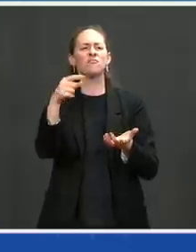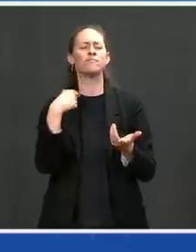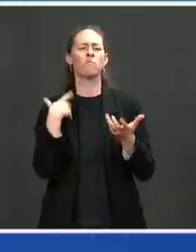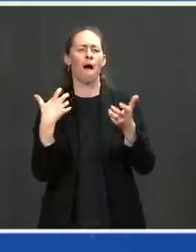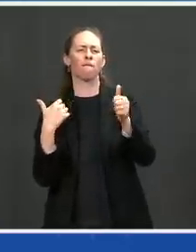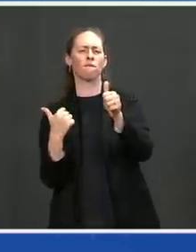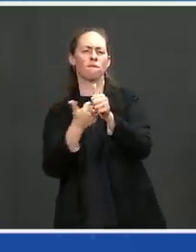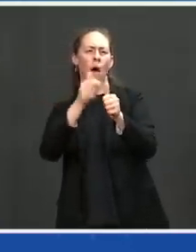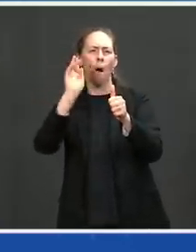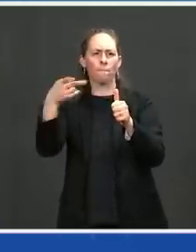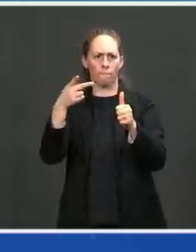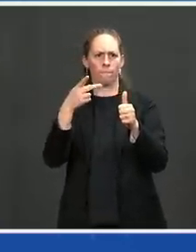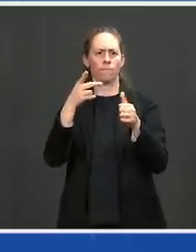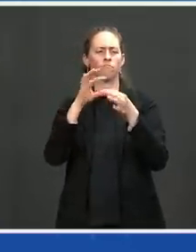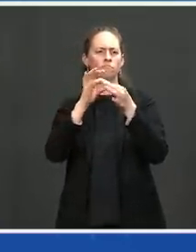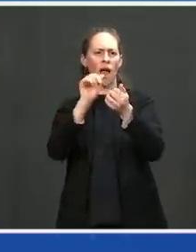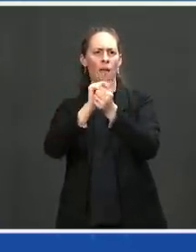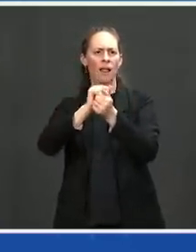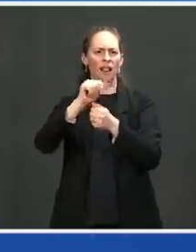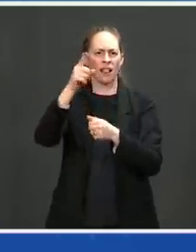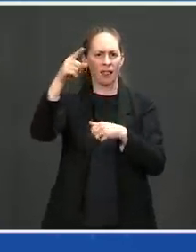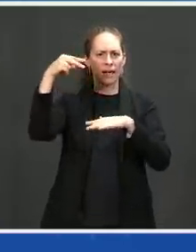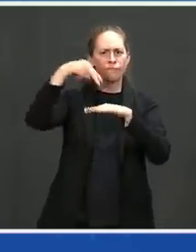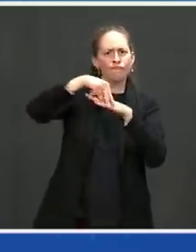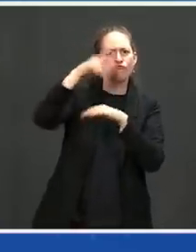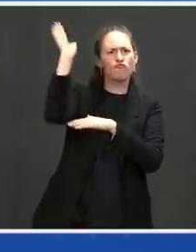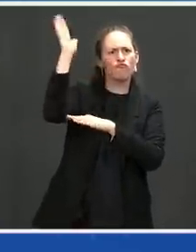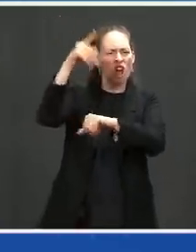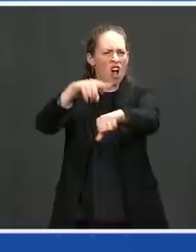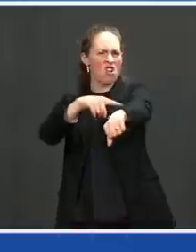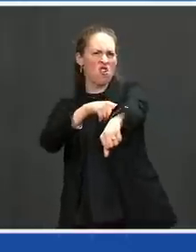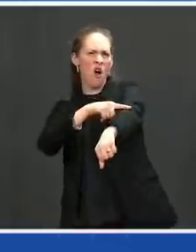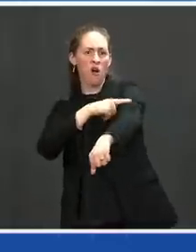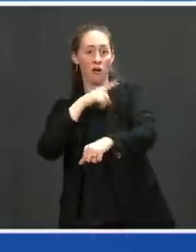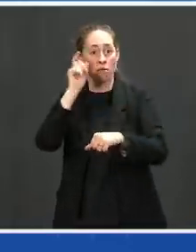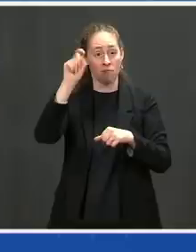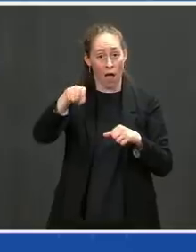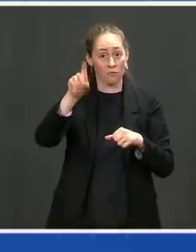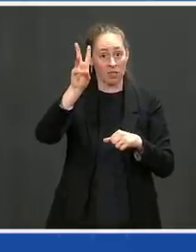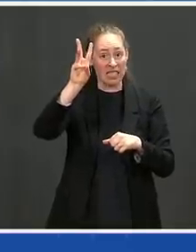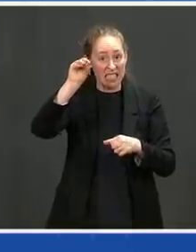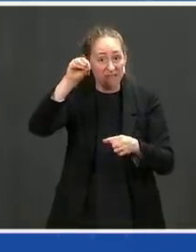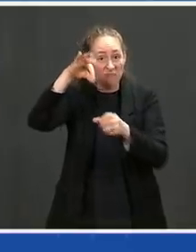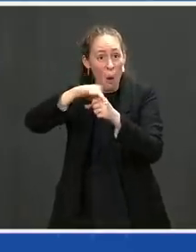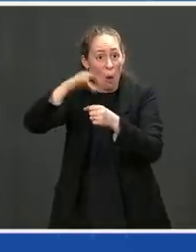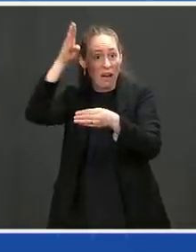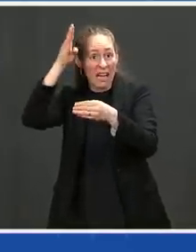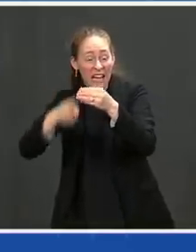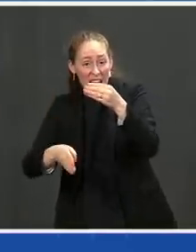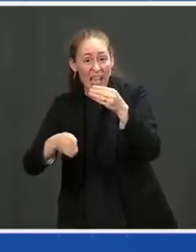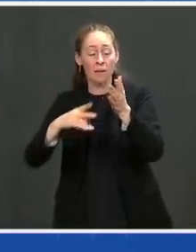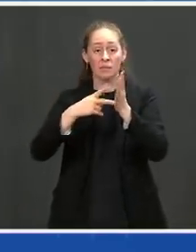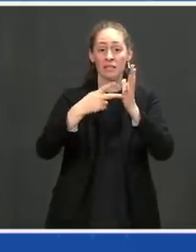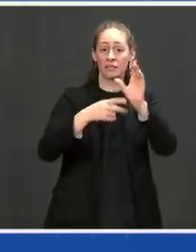to end a filibuster on legislation or 51? The President: If we could end it with 51, we would have no problem.